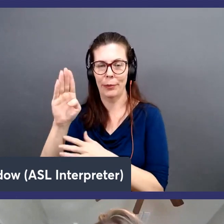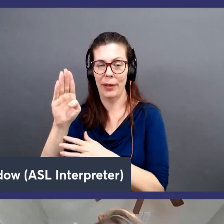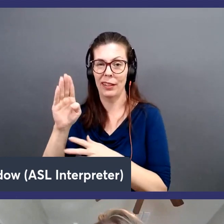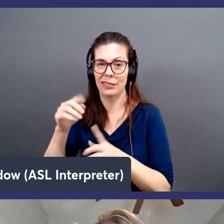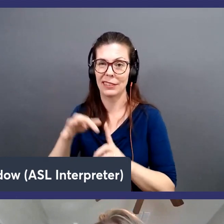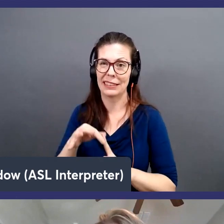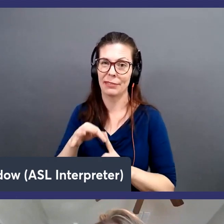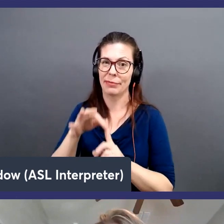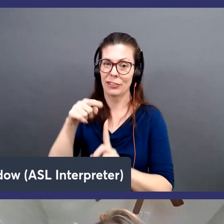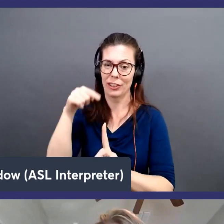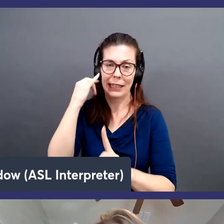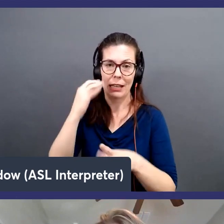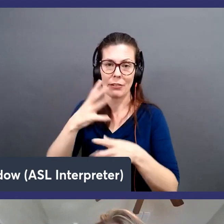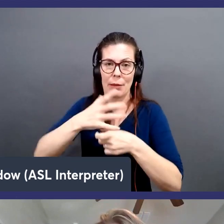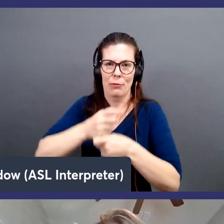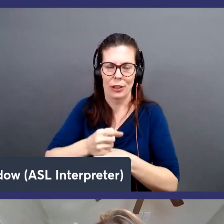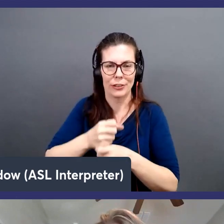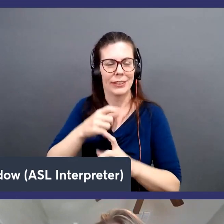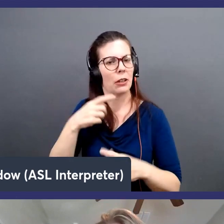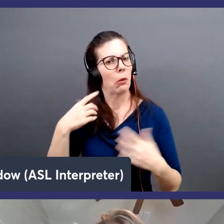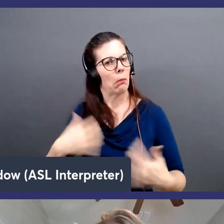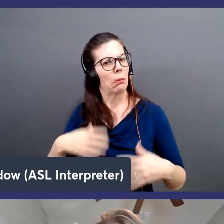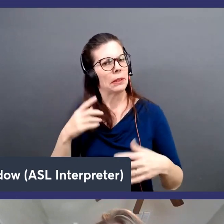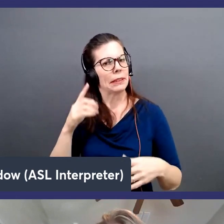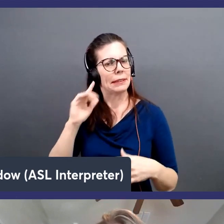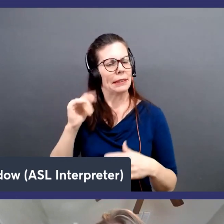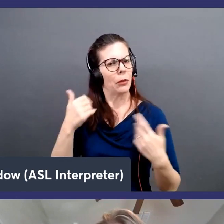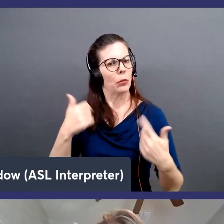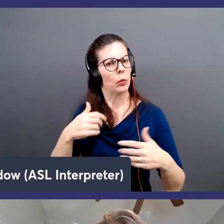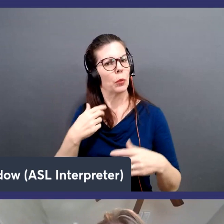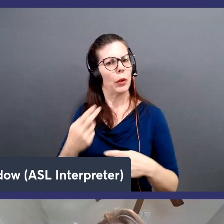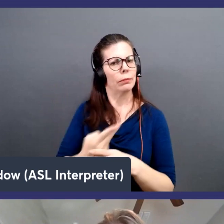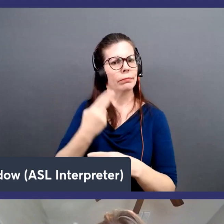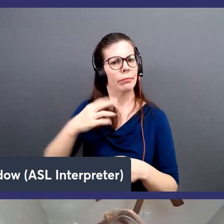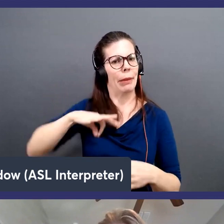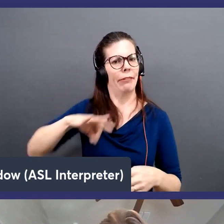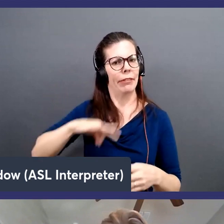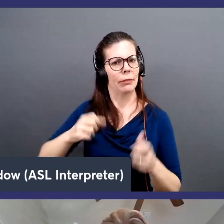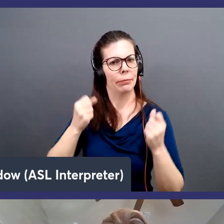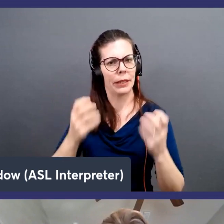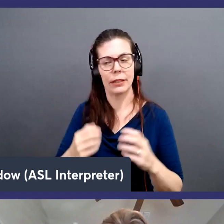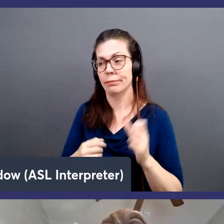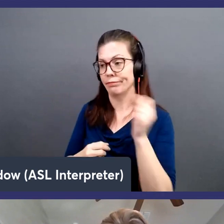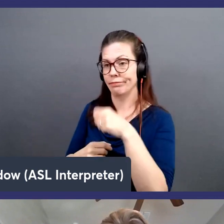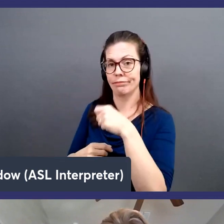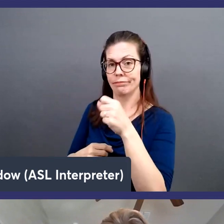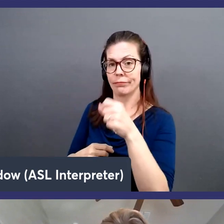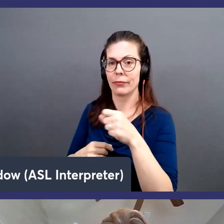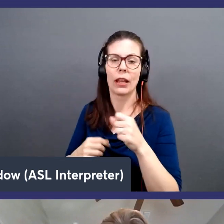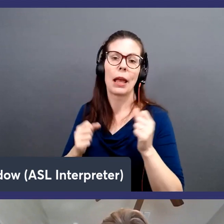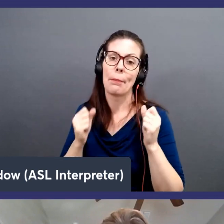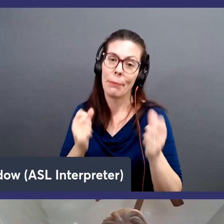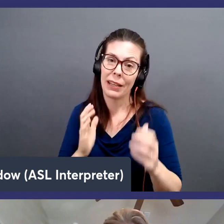So it sounds like this is pretty extensive. Sounds like it's gonna be pretty useful. Totally. Yeah. A lot of our customers are gonna get CloudFront